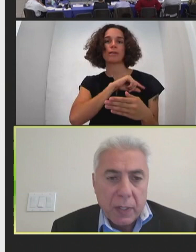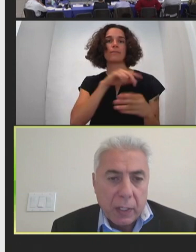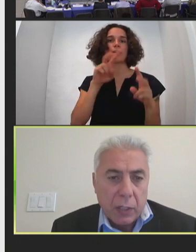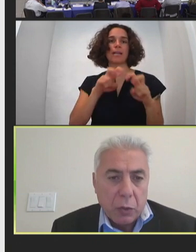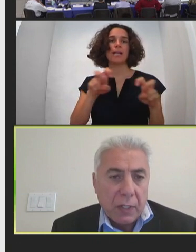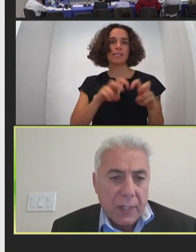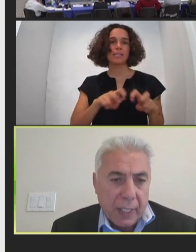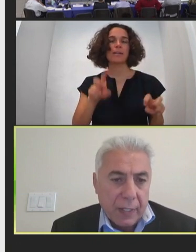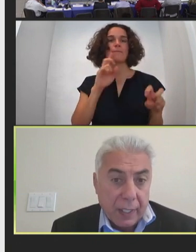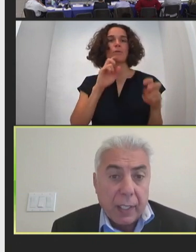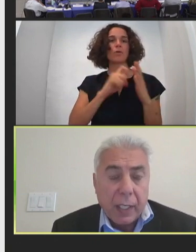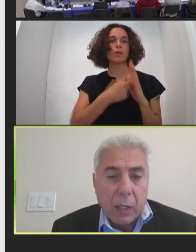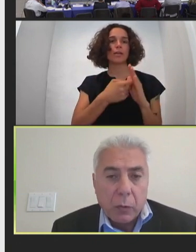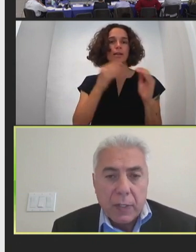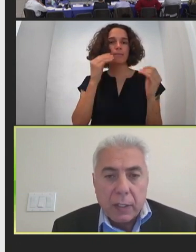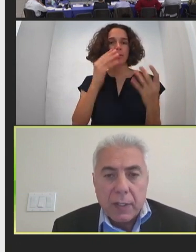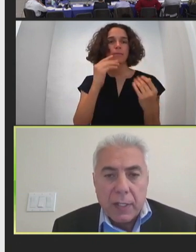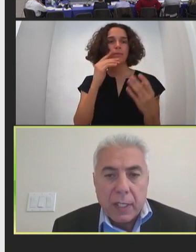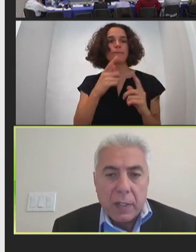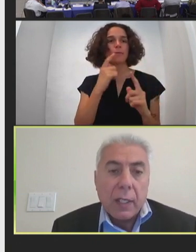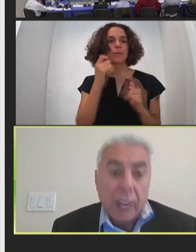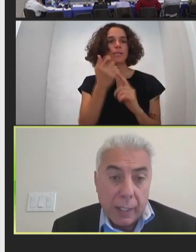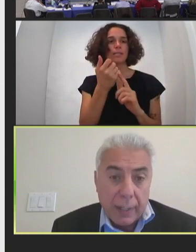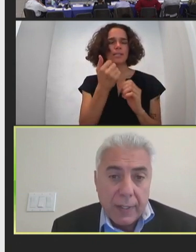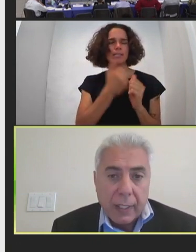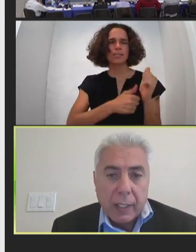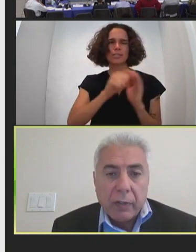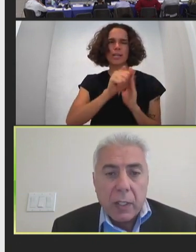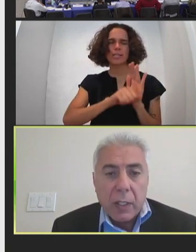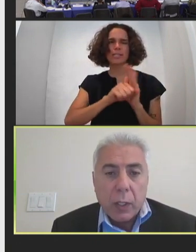in each of these states, the nine counties in these states, and at the state level as well,